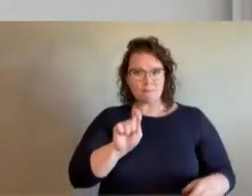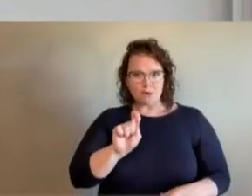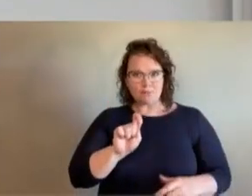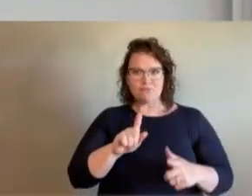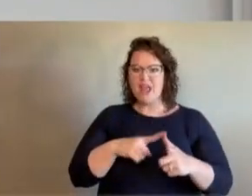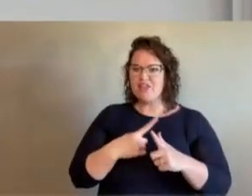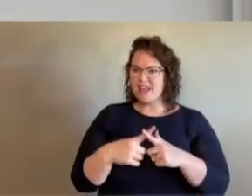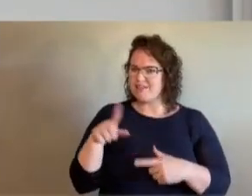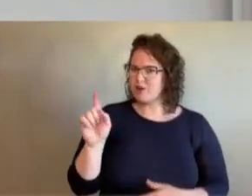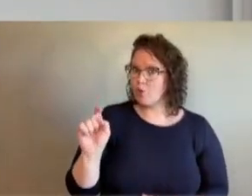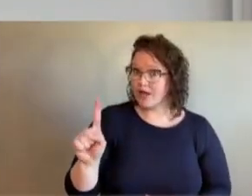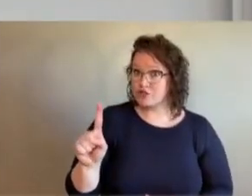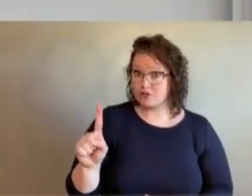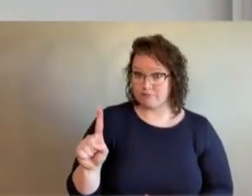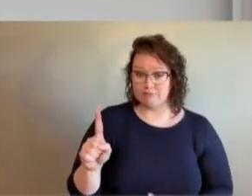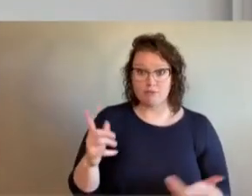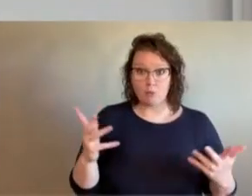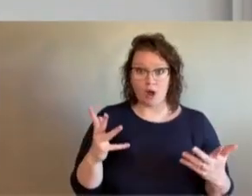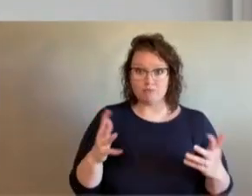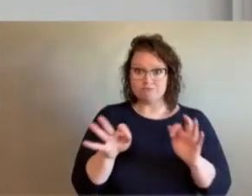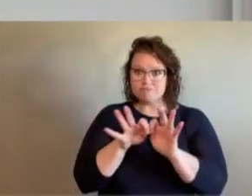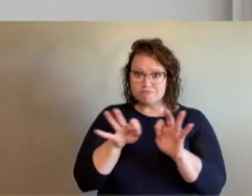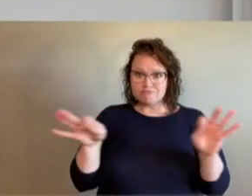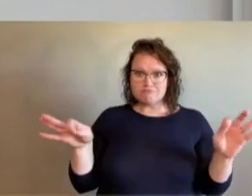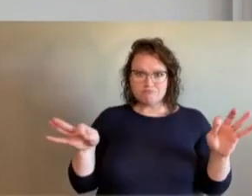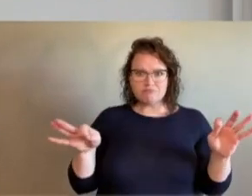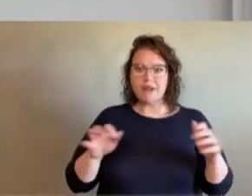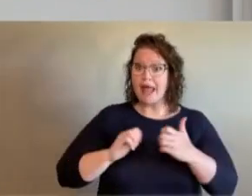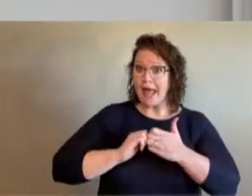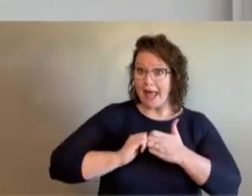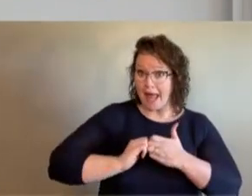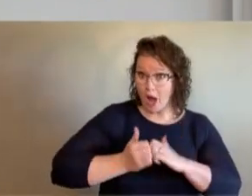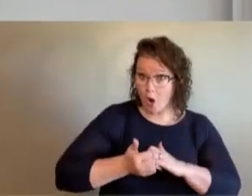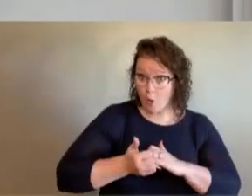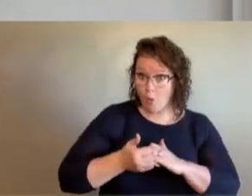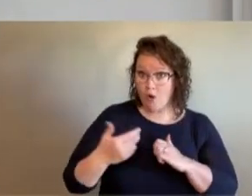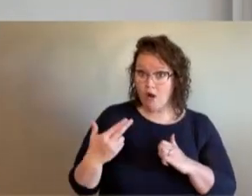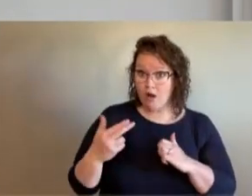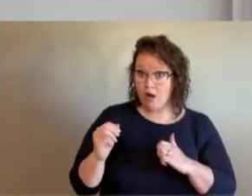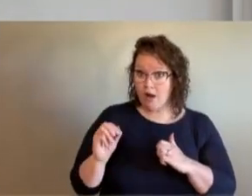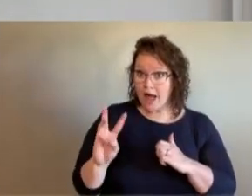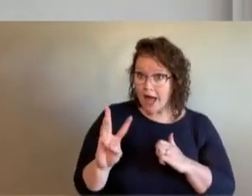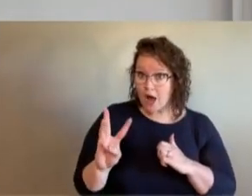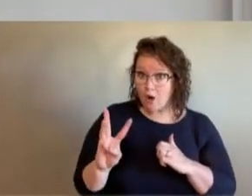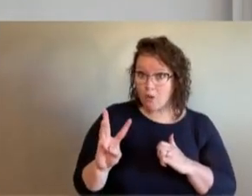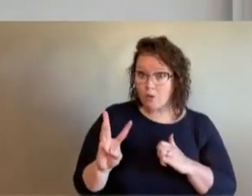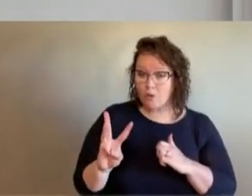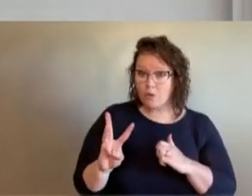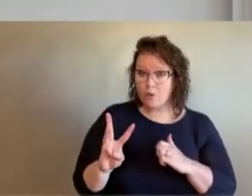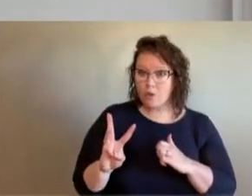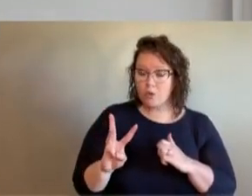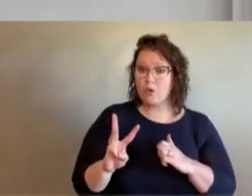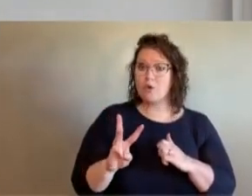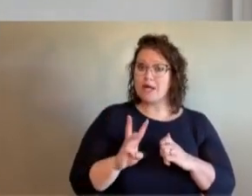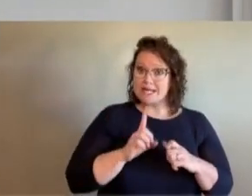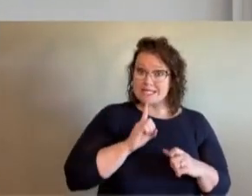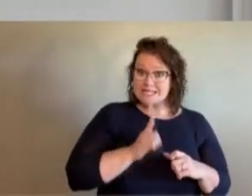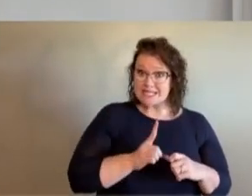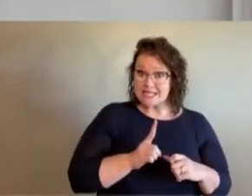"Jackie Laroo." And then, I'm going to ask and that question we came up with.